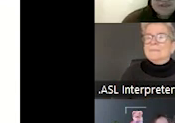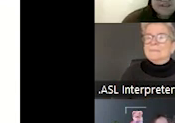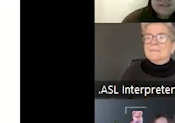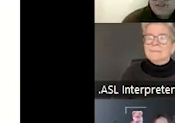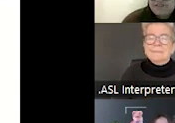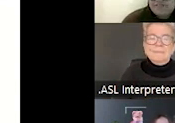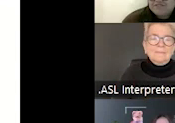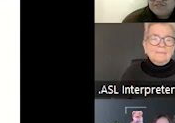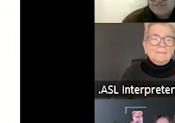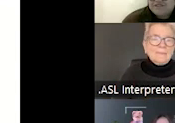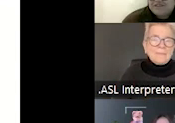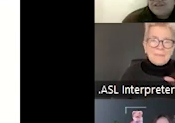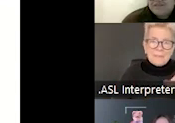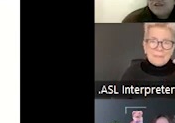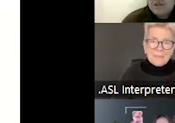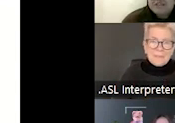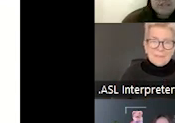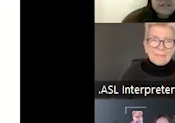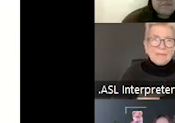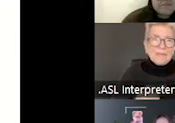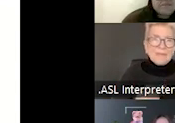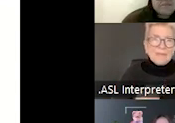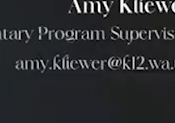and hand it off to my colleague Amy Kliewer.